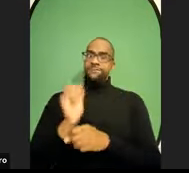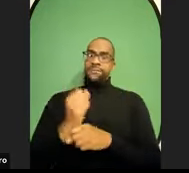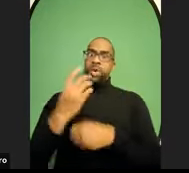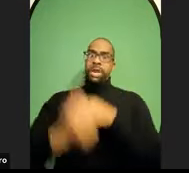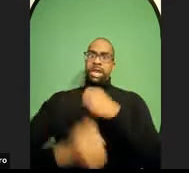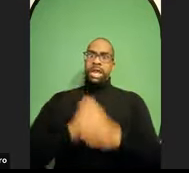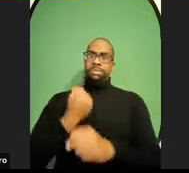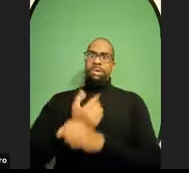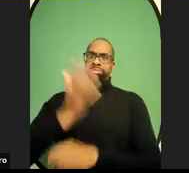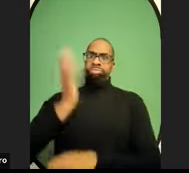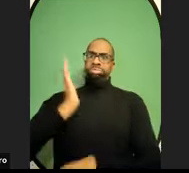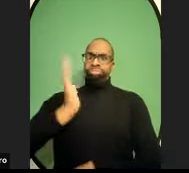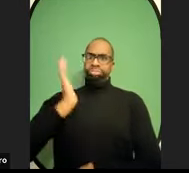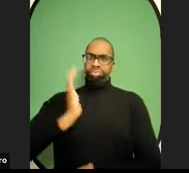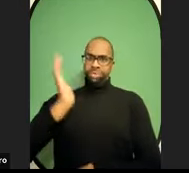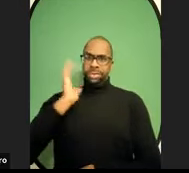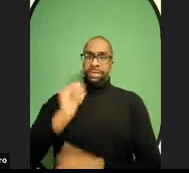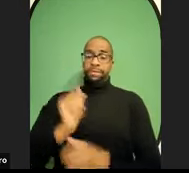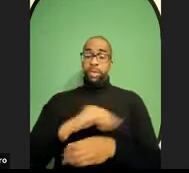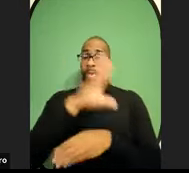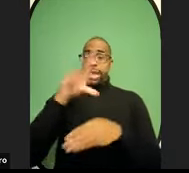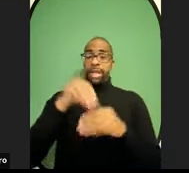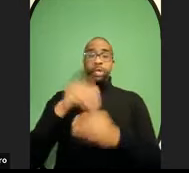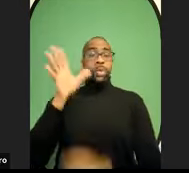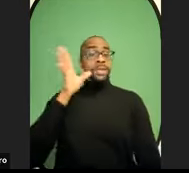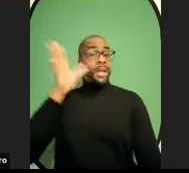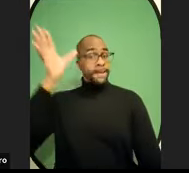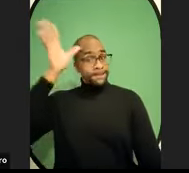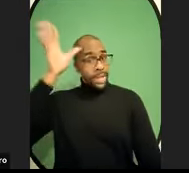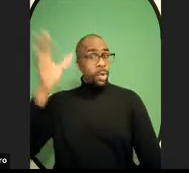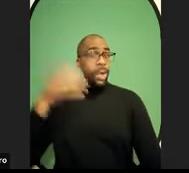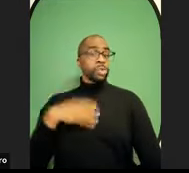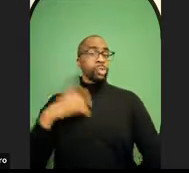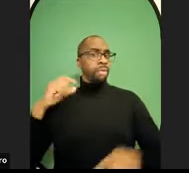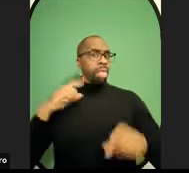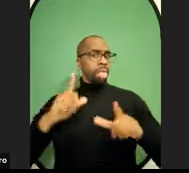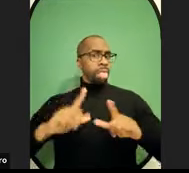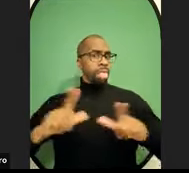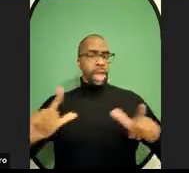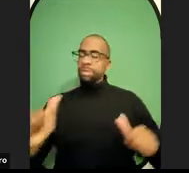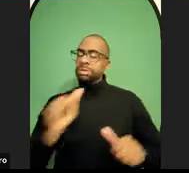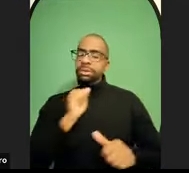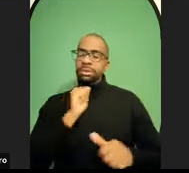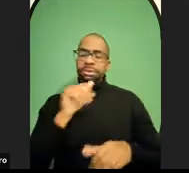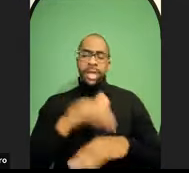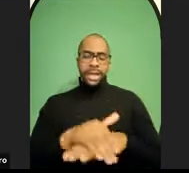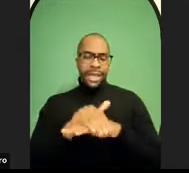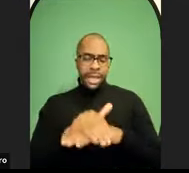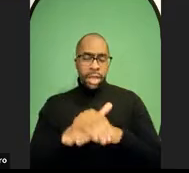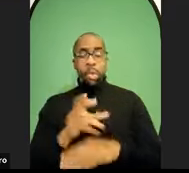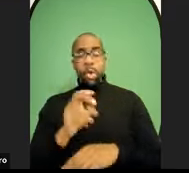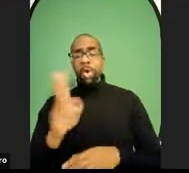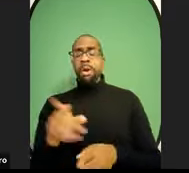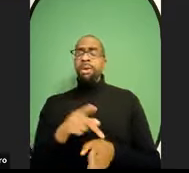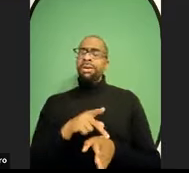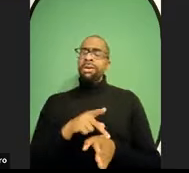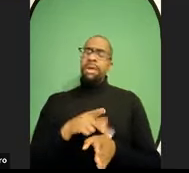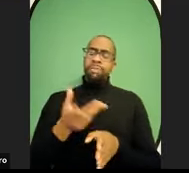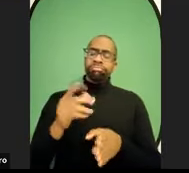We all We offer a rich source of information and training Taylor information and training Tailored for Parents. s, including parents whose primary language, English or